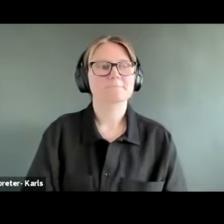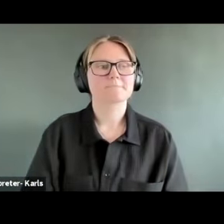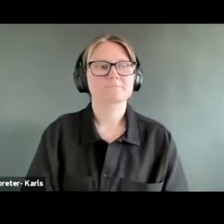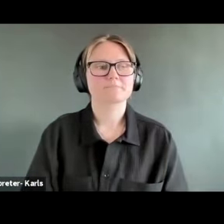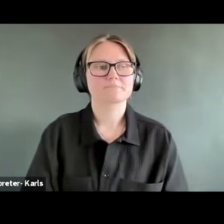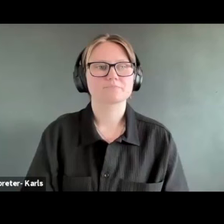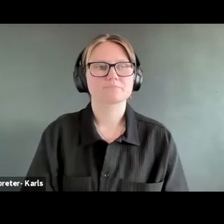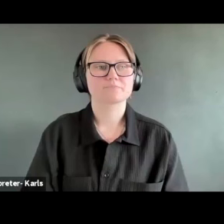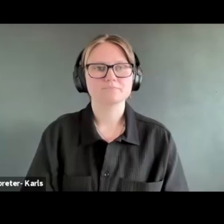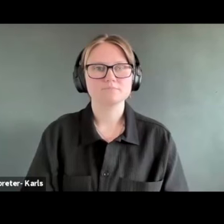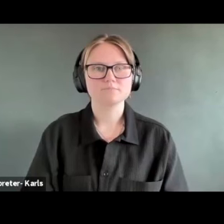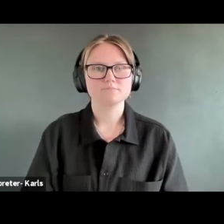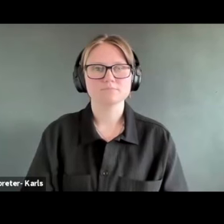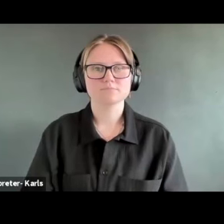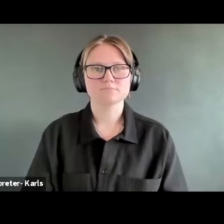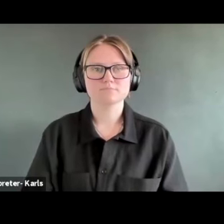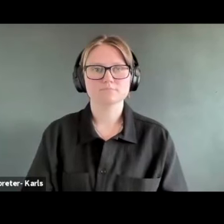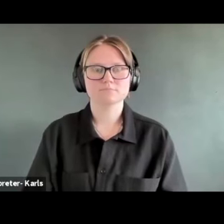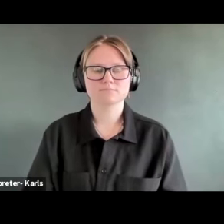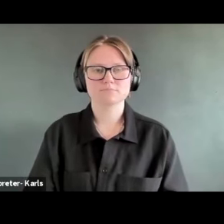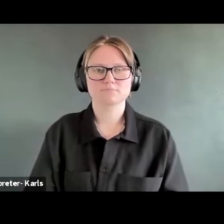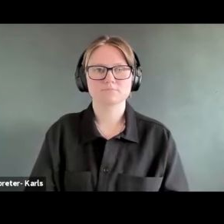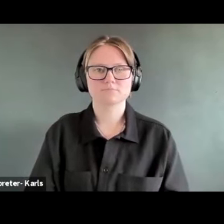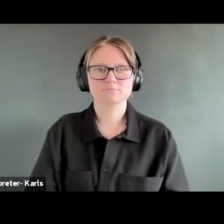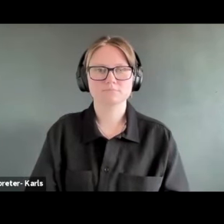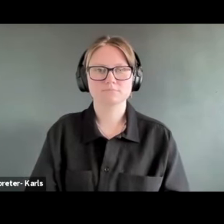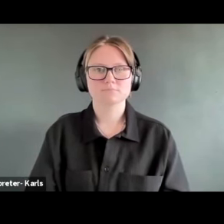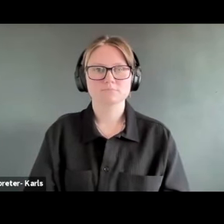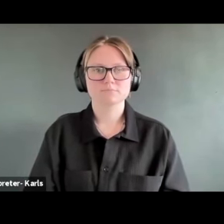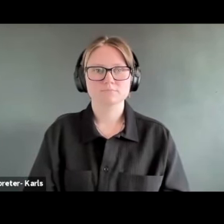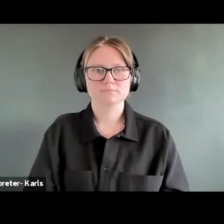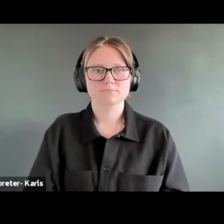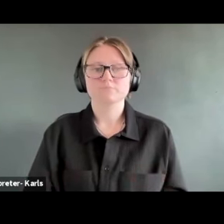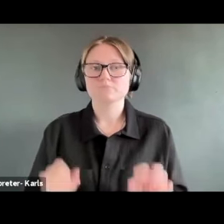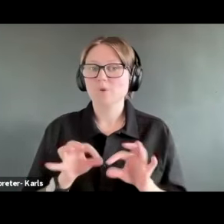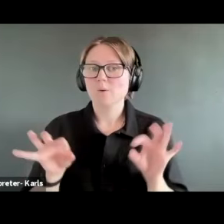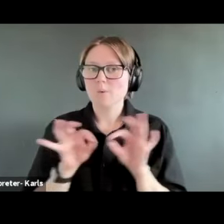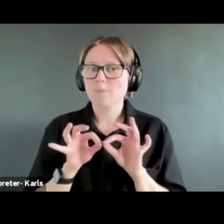that is I have a really big passion for educating